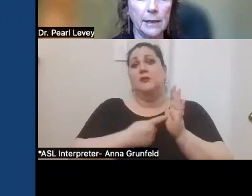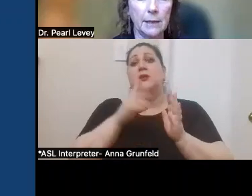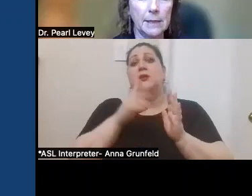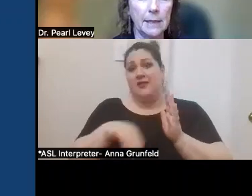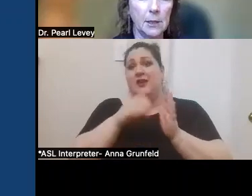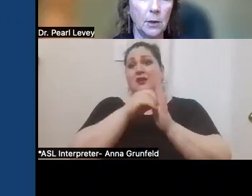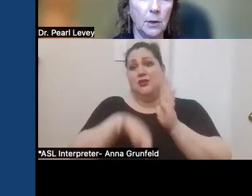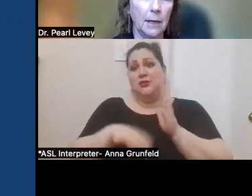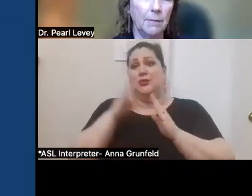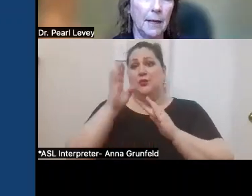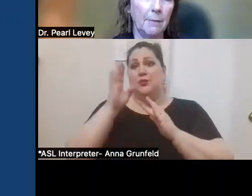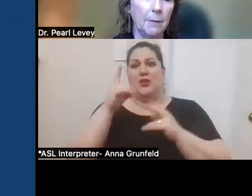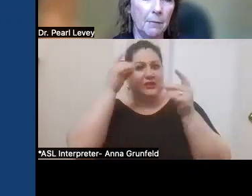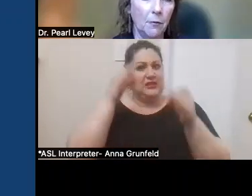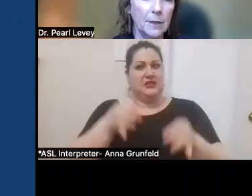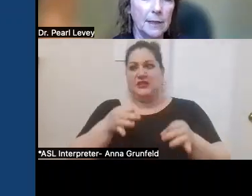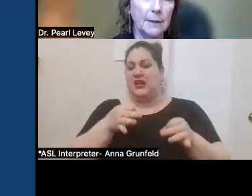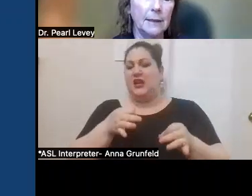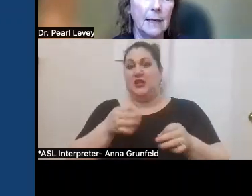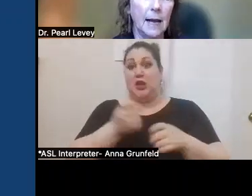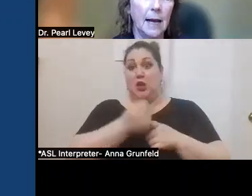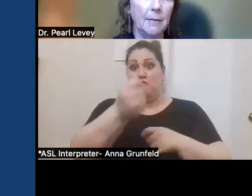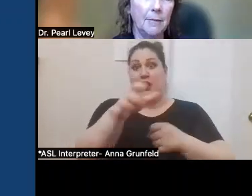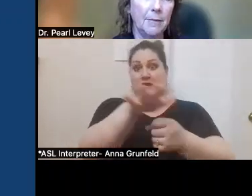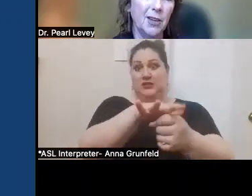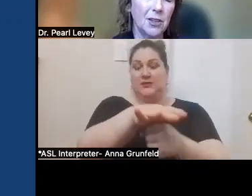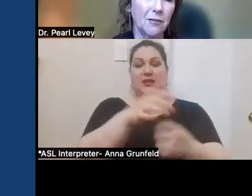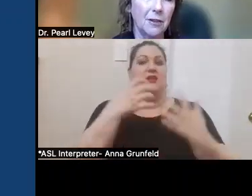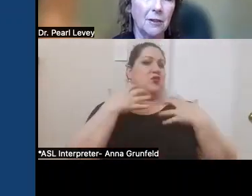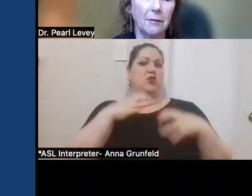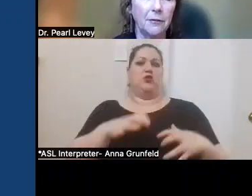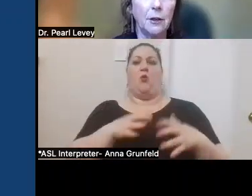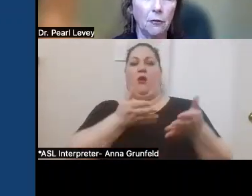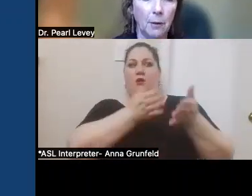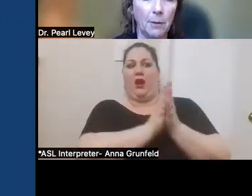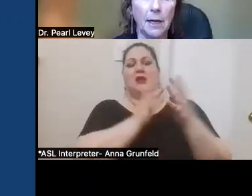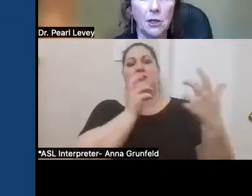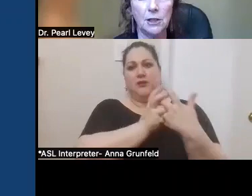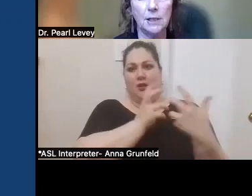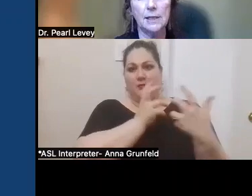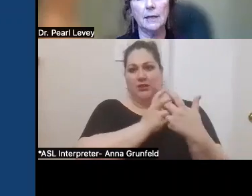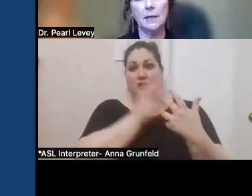practicum settings where they might be more visible because of fear of repercussions.